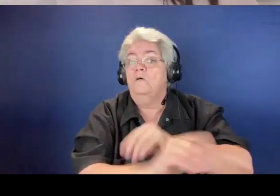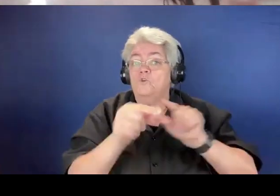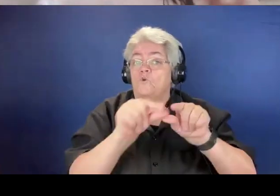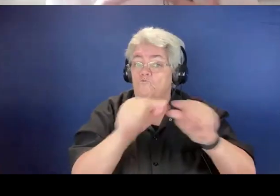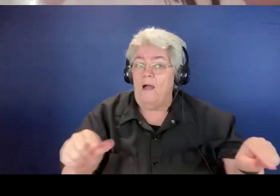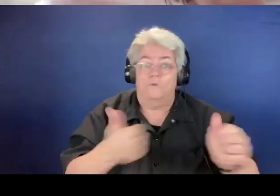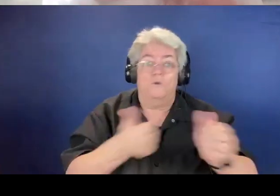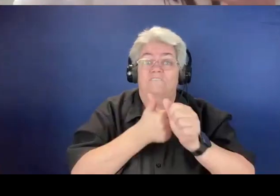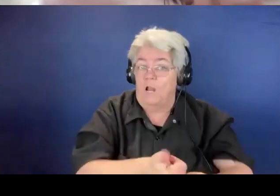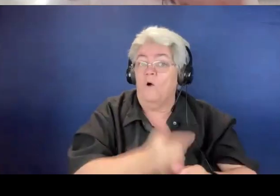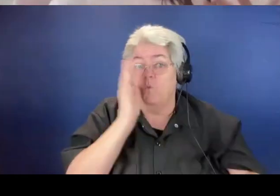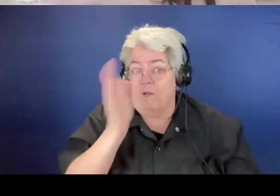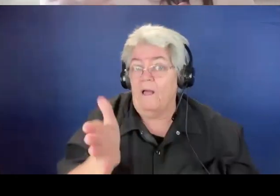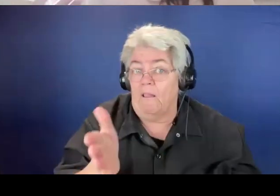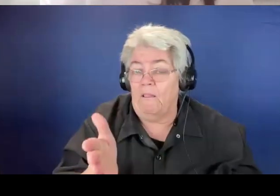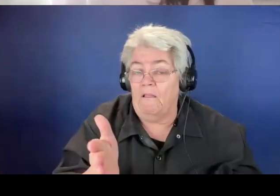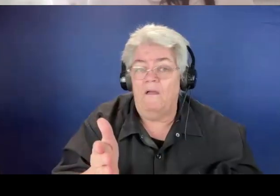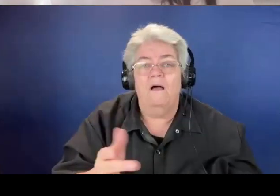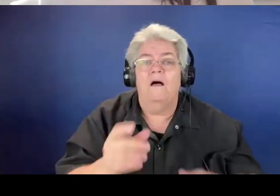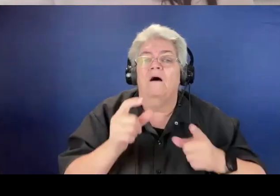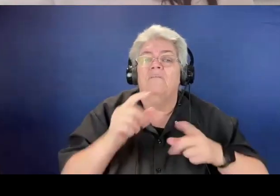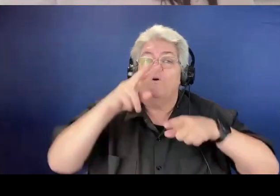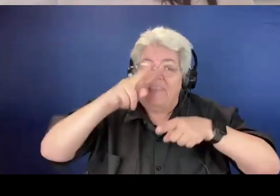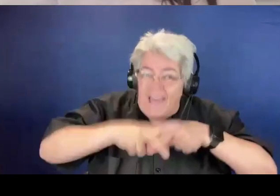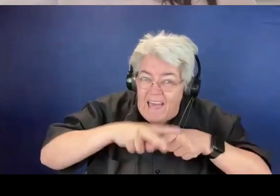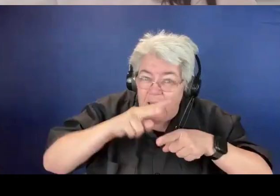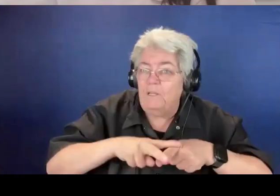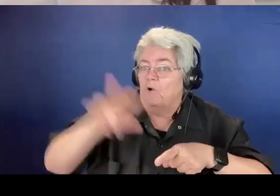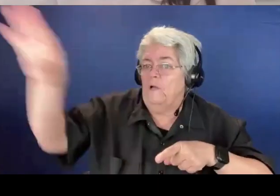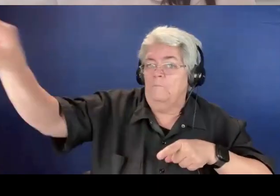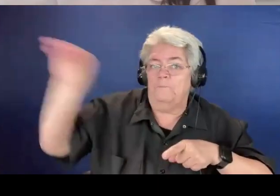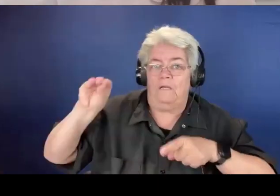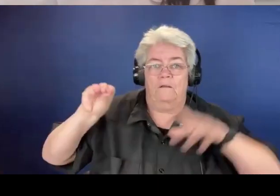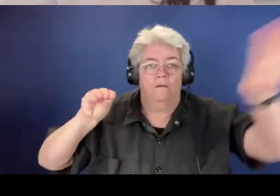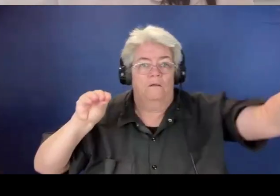So, then the mixing happens in a predictable systematic way that